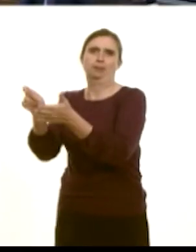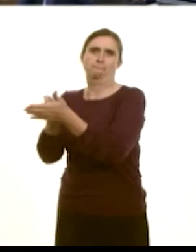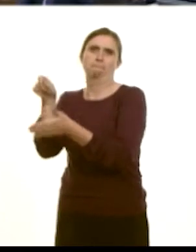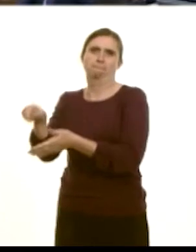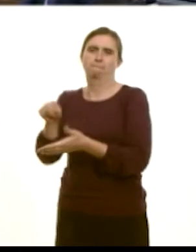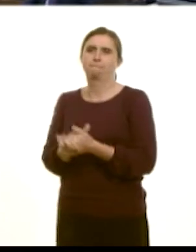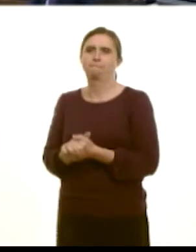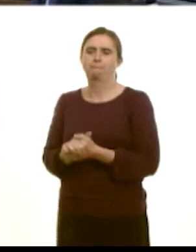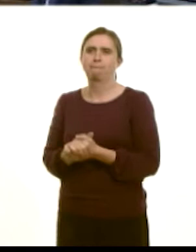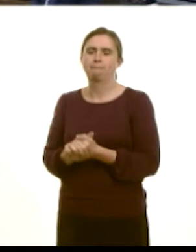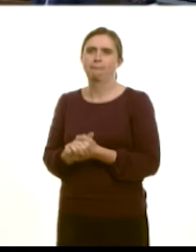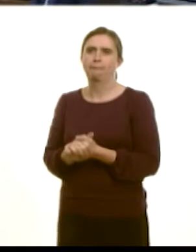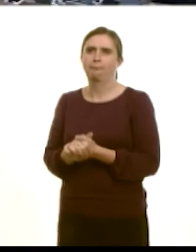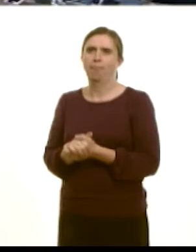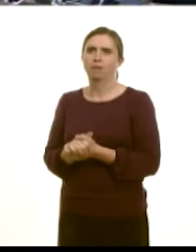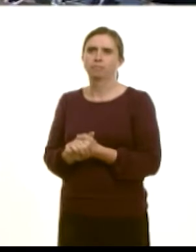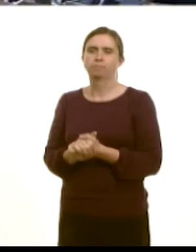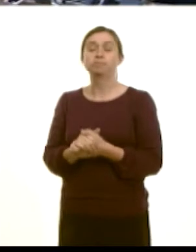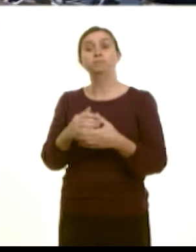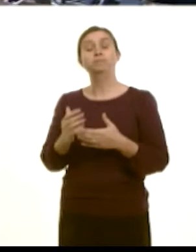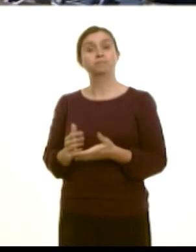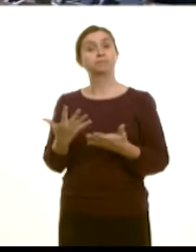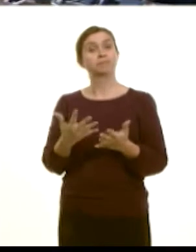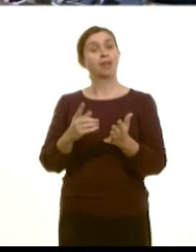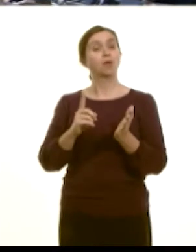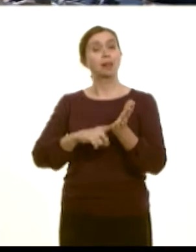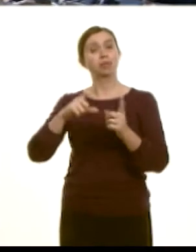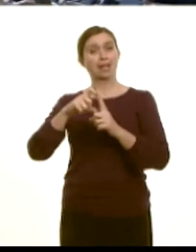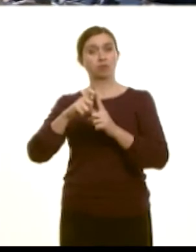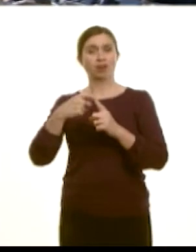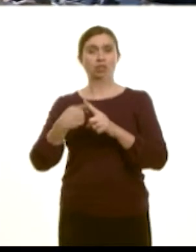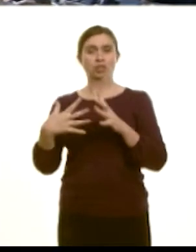Y Llywydd / The Presiding Officer: Finally, the leader of the Welsh Liberal Democrats, Kirsty Williams.